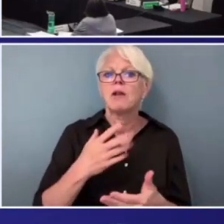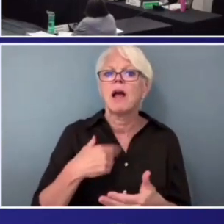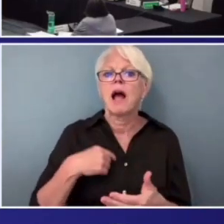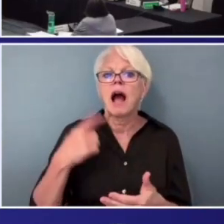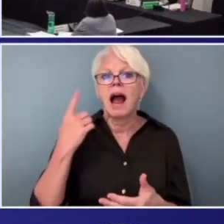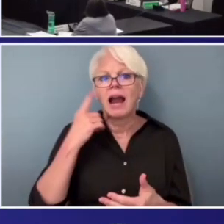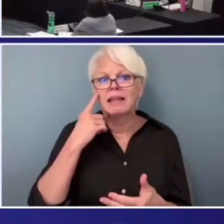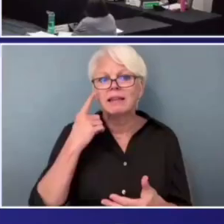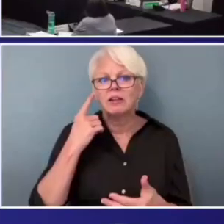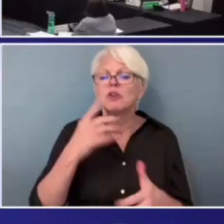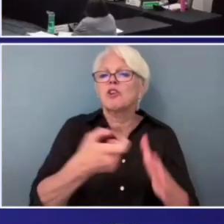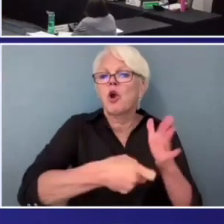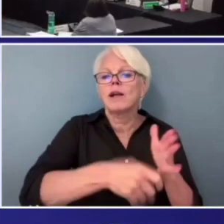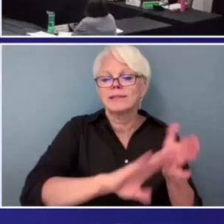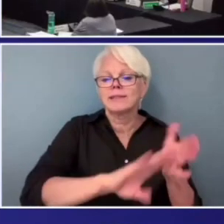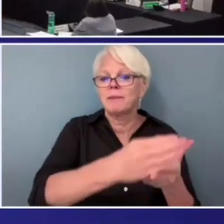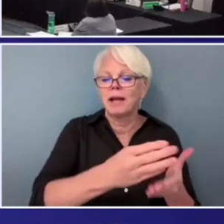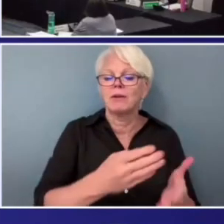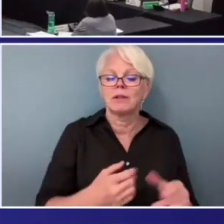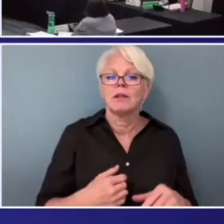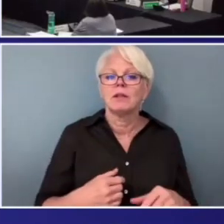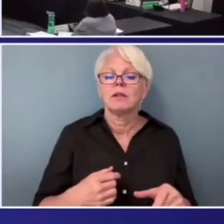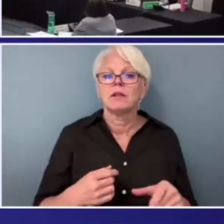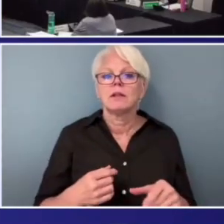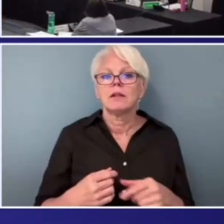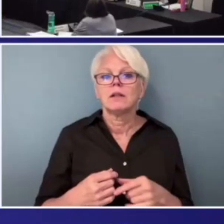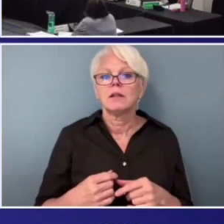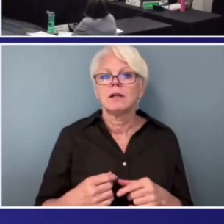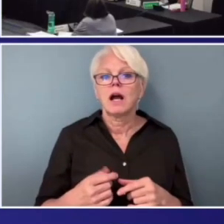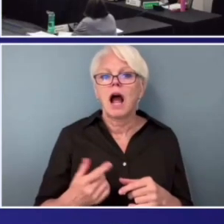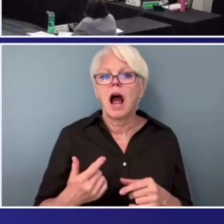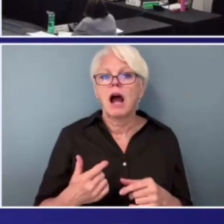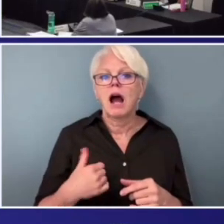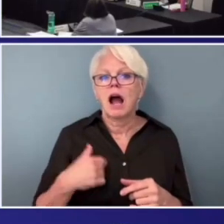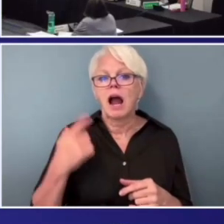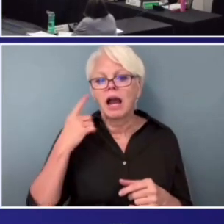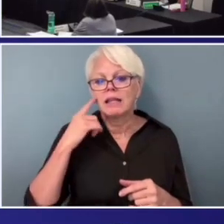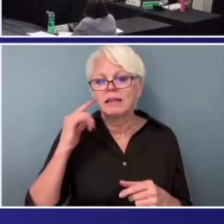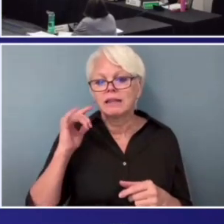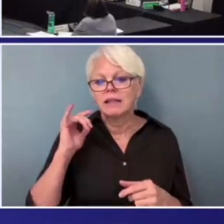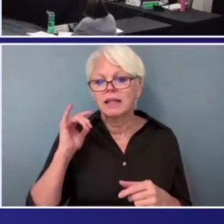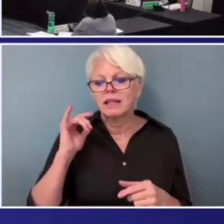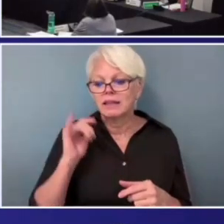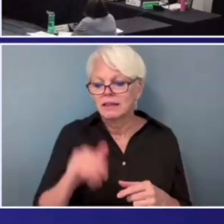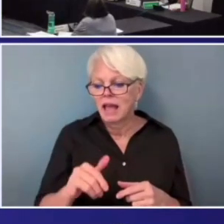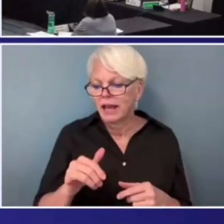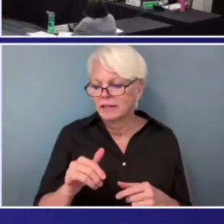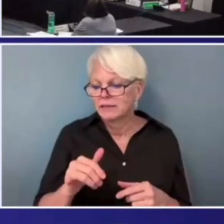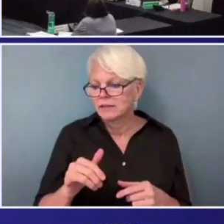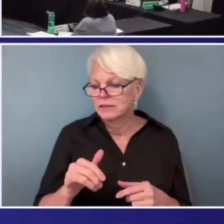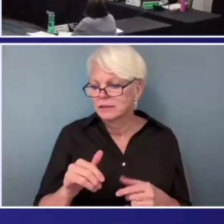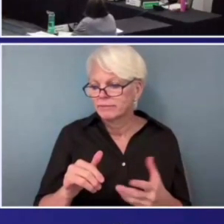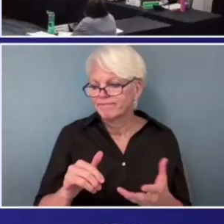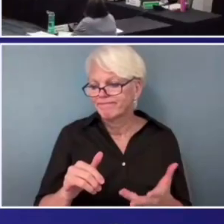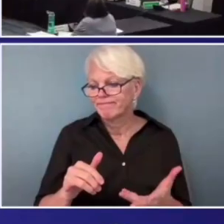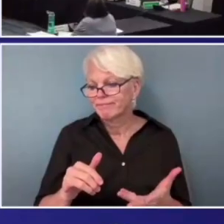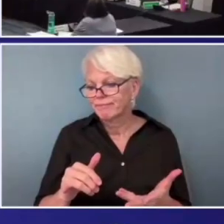inherent in the fact that you only have a few number of classes that can overlap